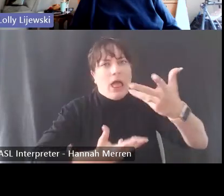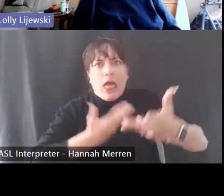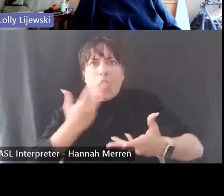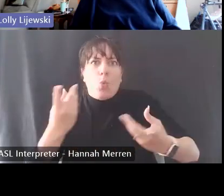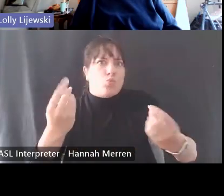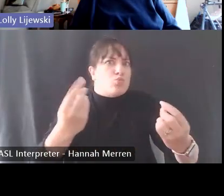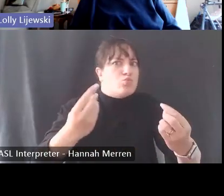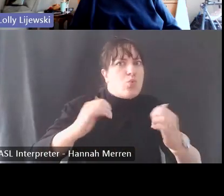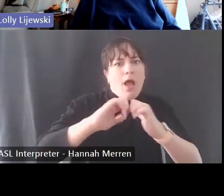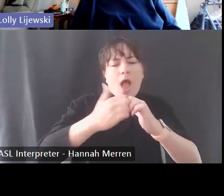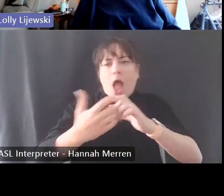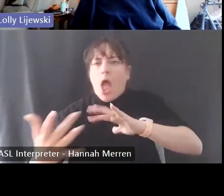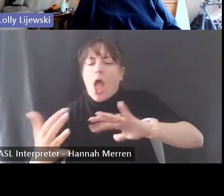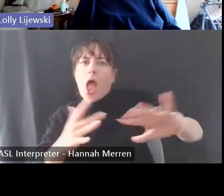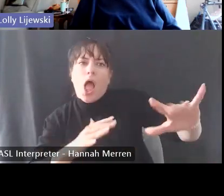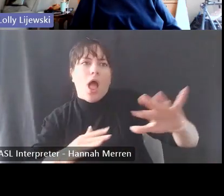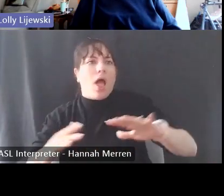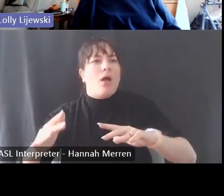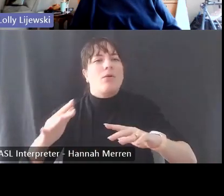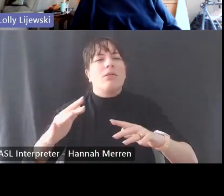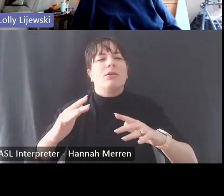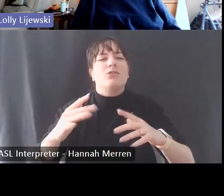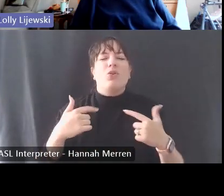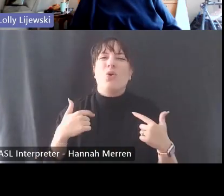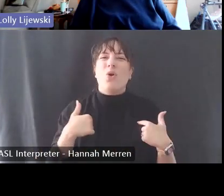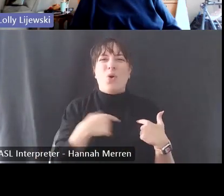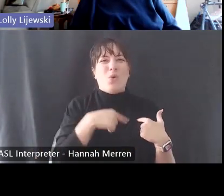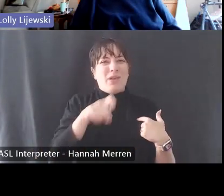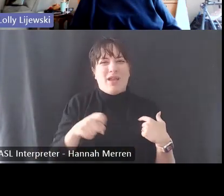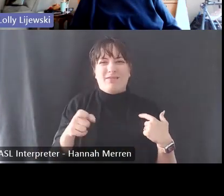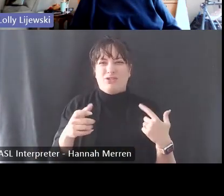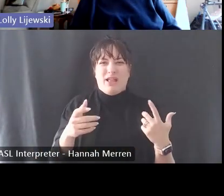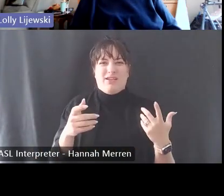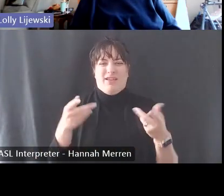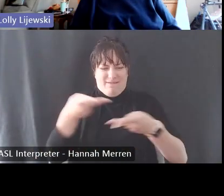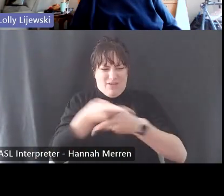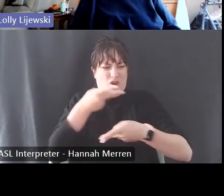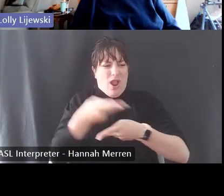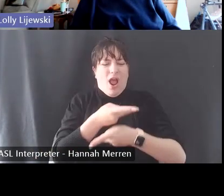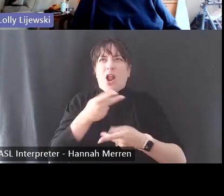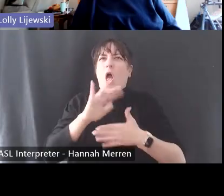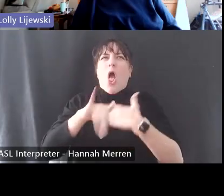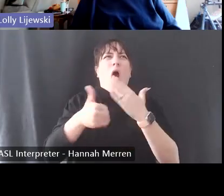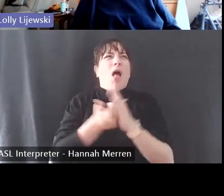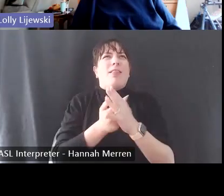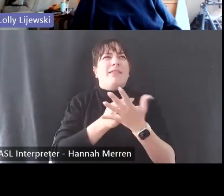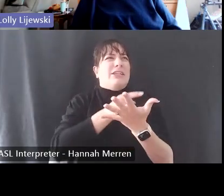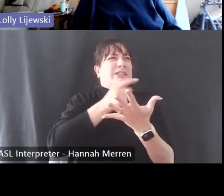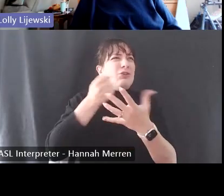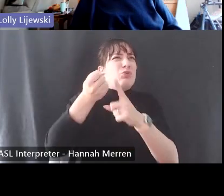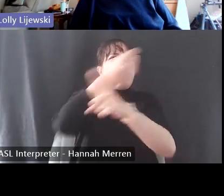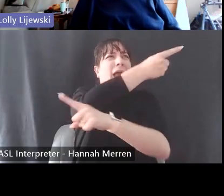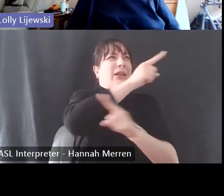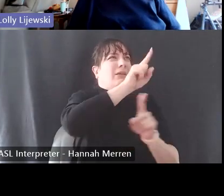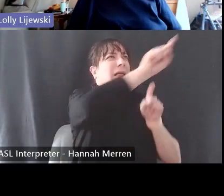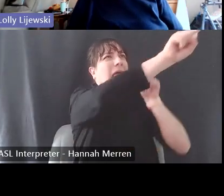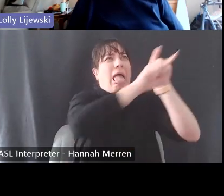modals of information, or slider, time sliders, and things